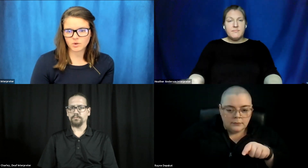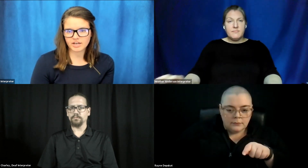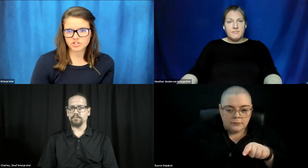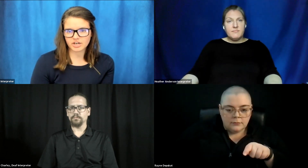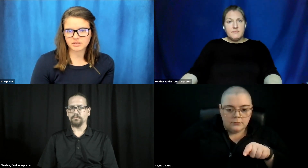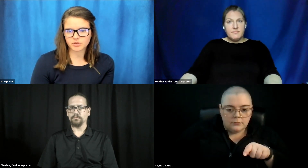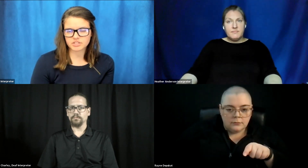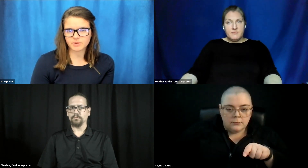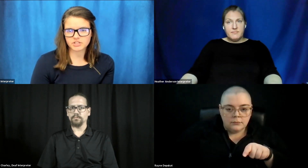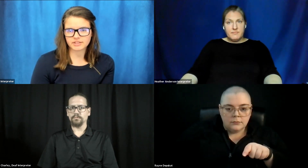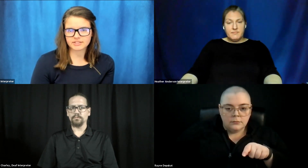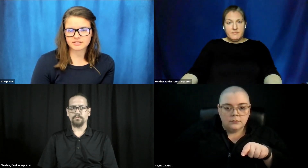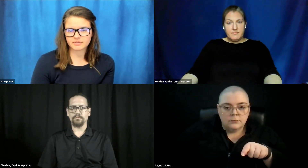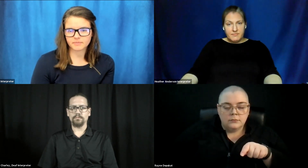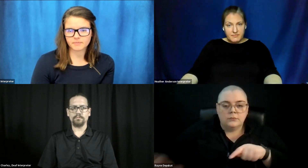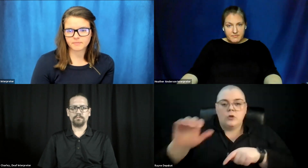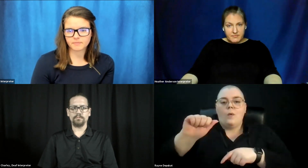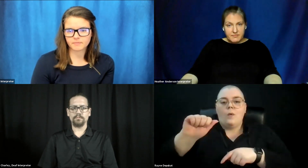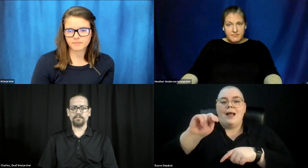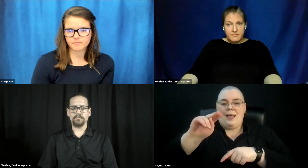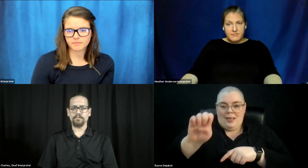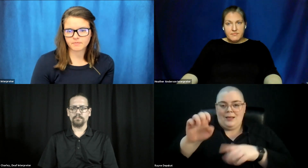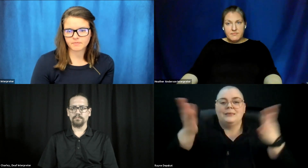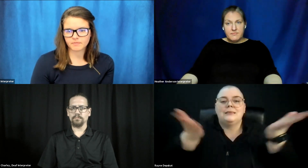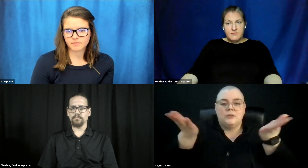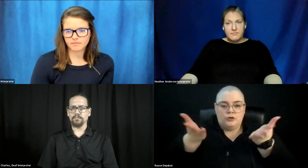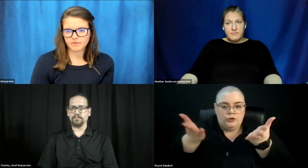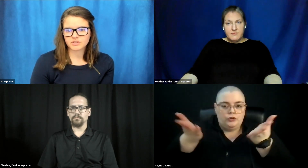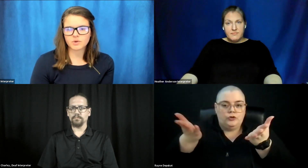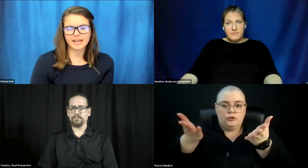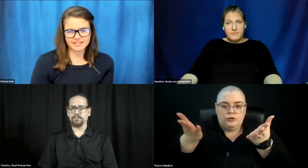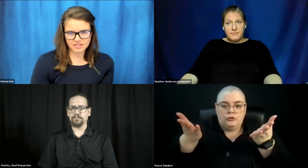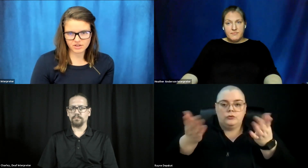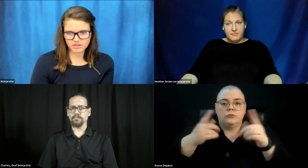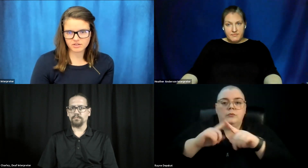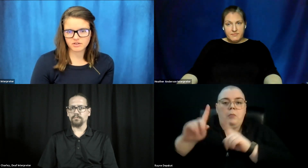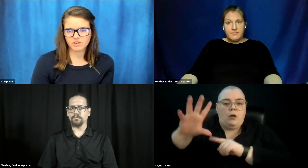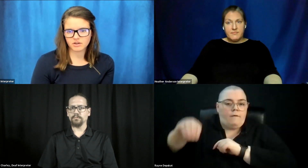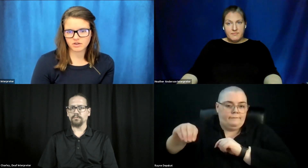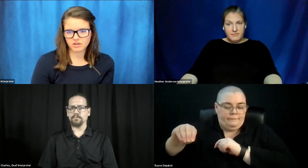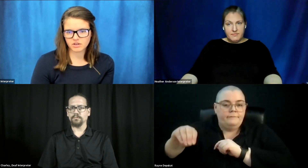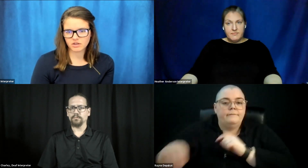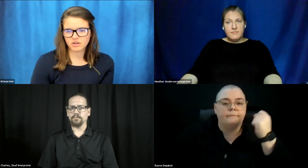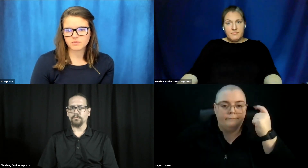So I'm just going to go ahead and check the participation list. So atmosphere.